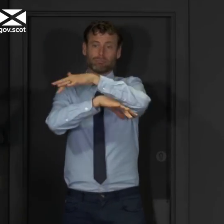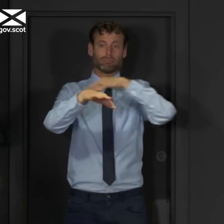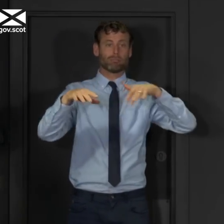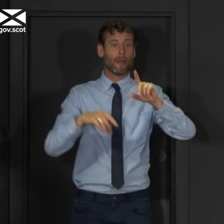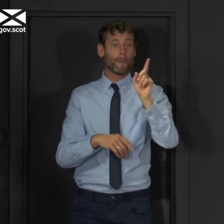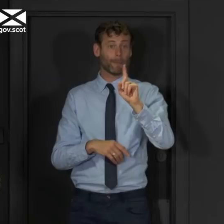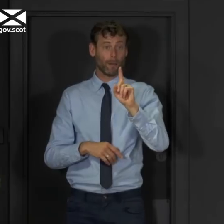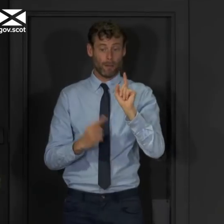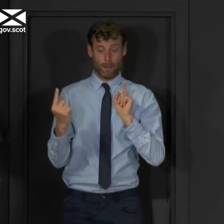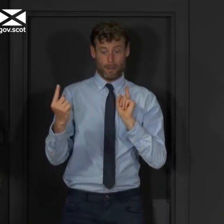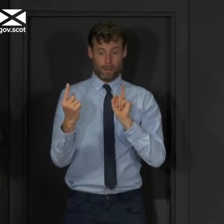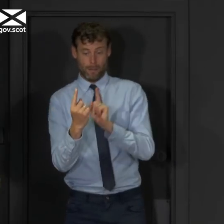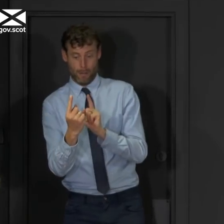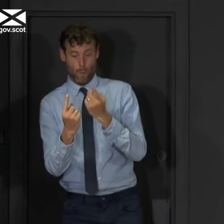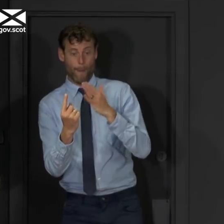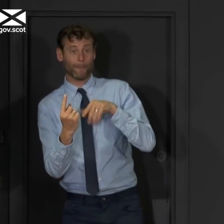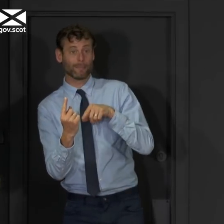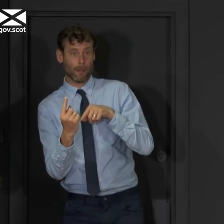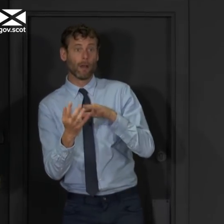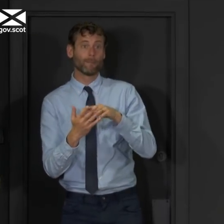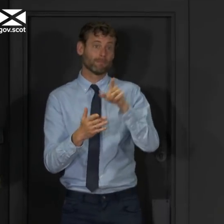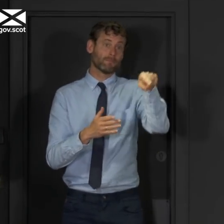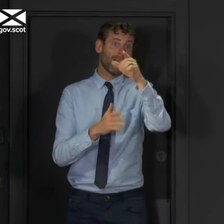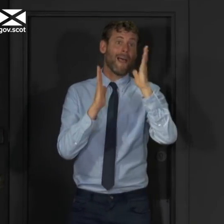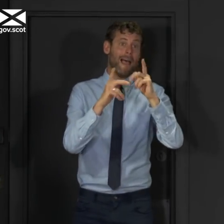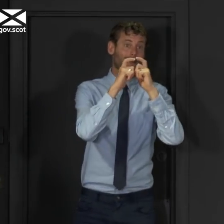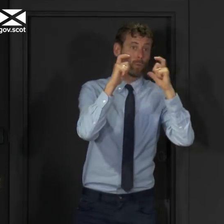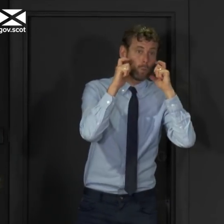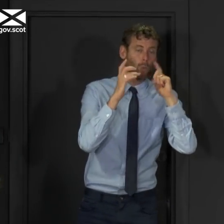given to have to wear a face covering or you could spend less time within that distance.